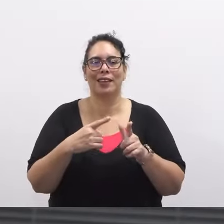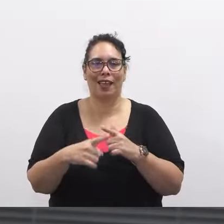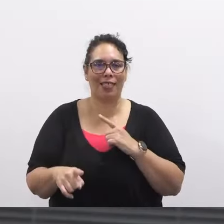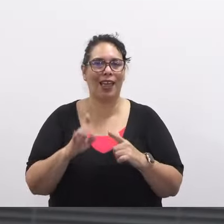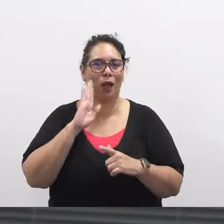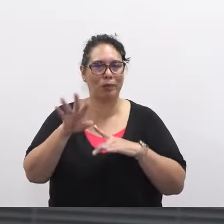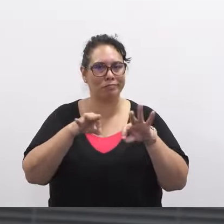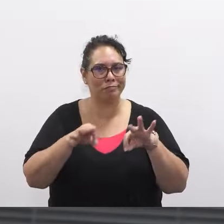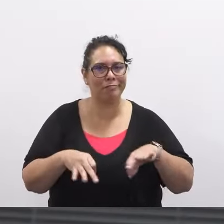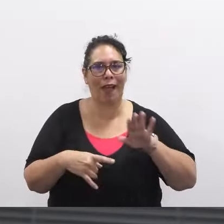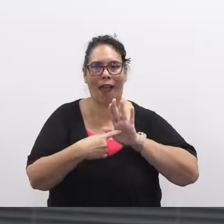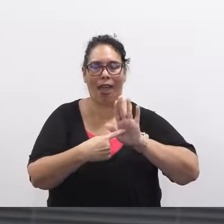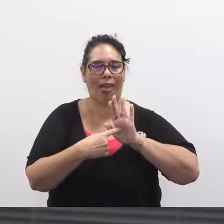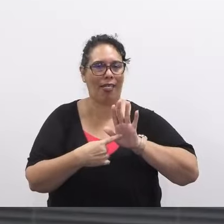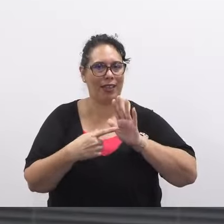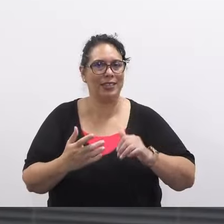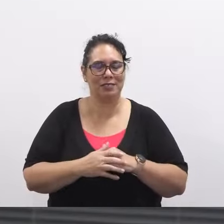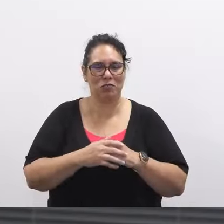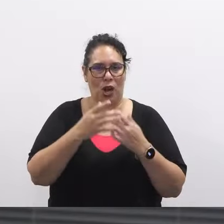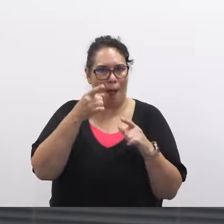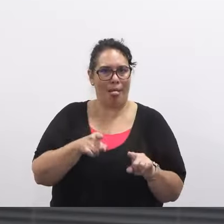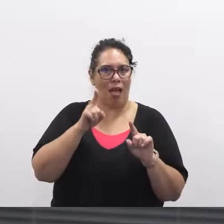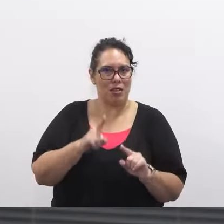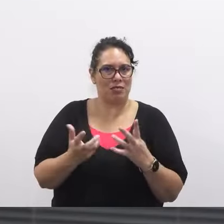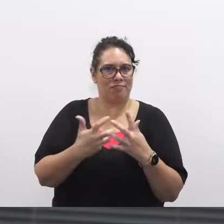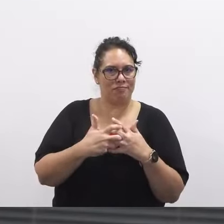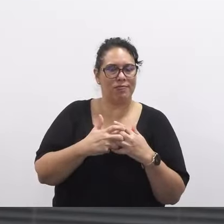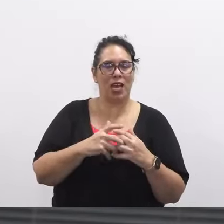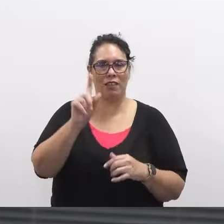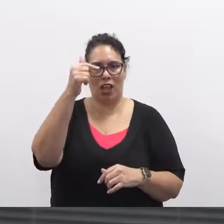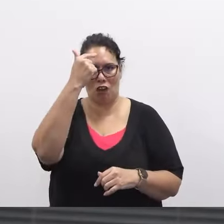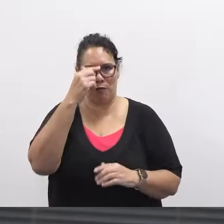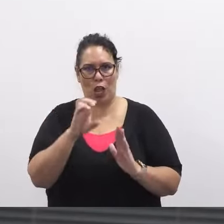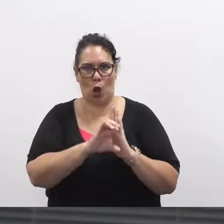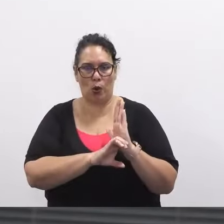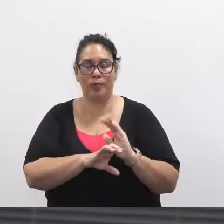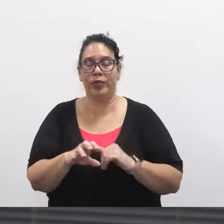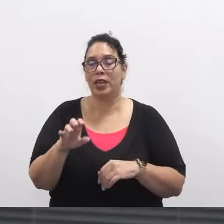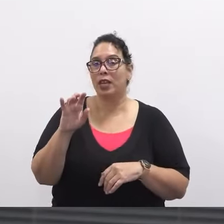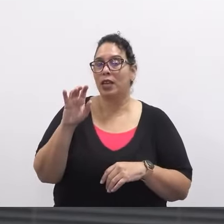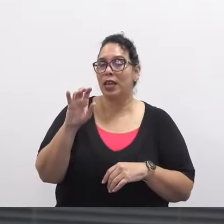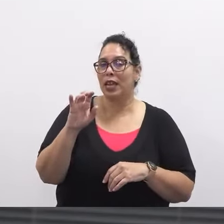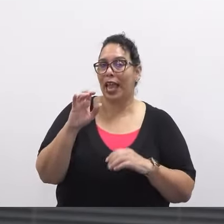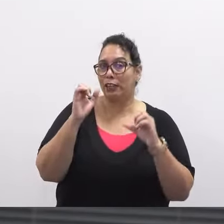of the report really to demonstrate compliance per government code. So education and government code allow school districts